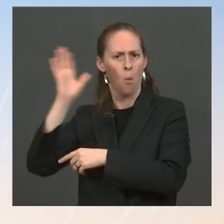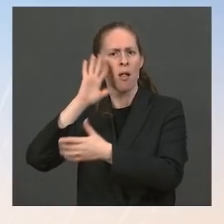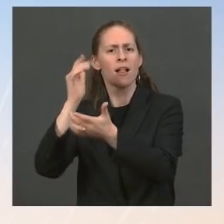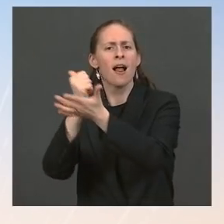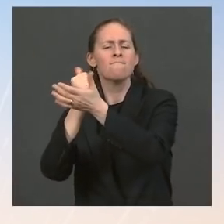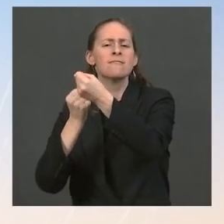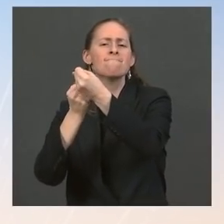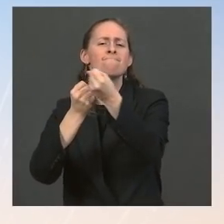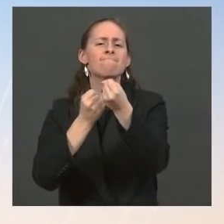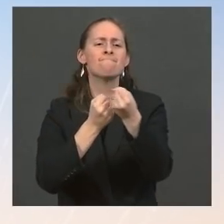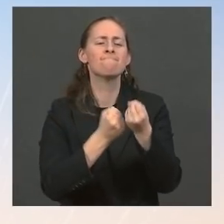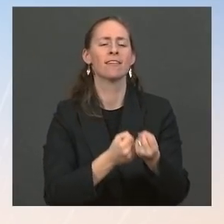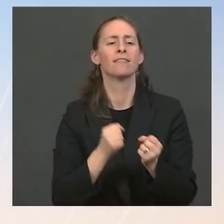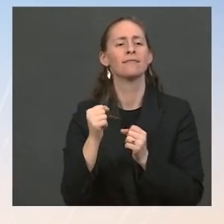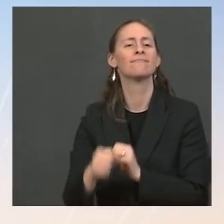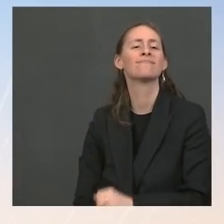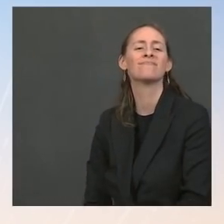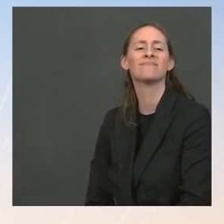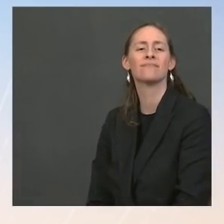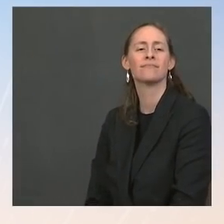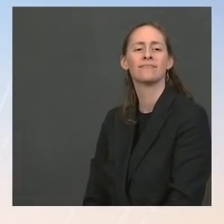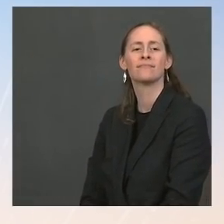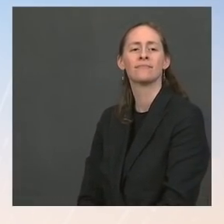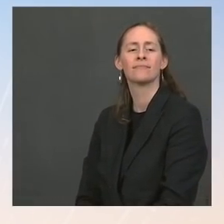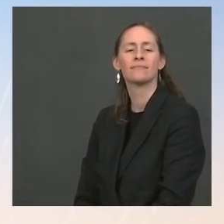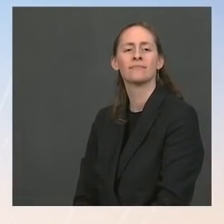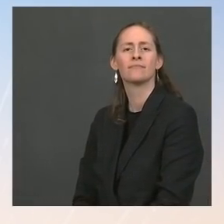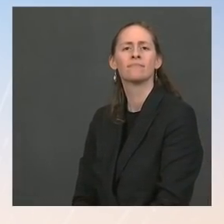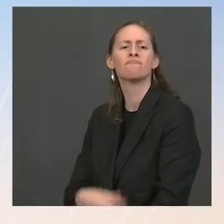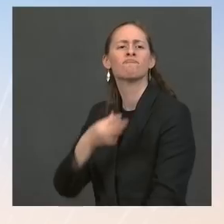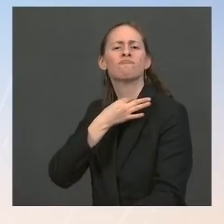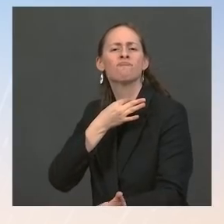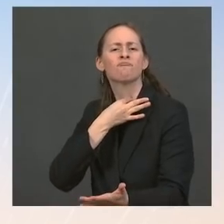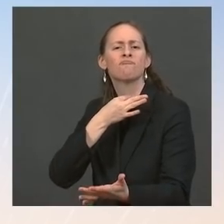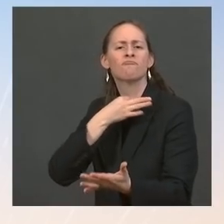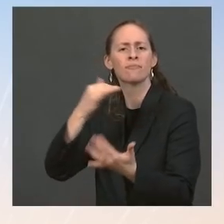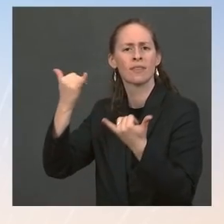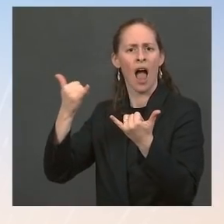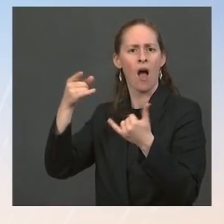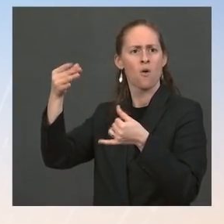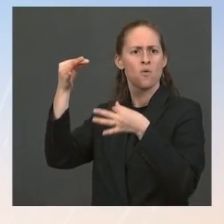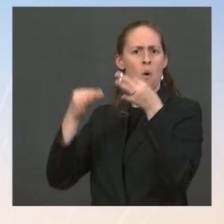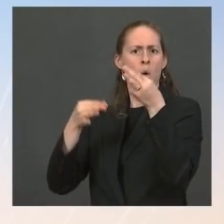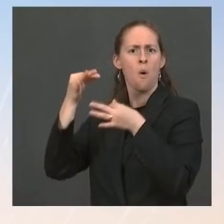to an ongoing court case. Why did President Biden suggest that Kyle Rittenhouse,